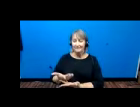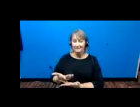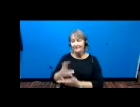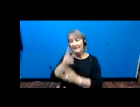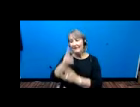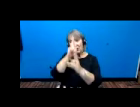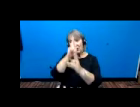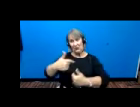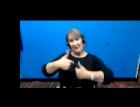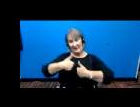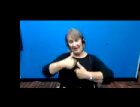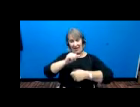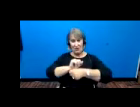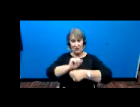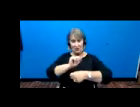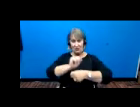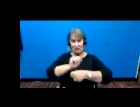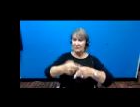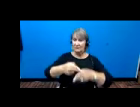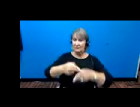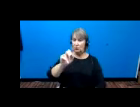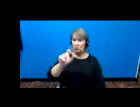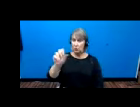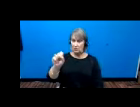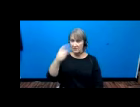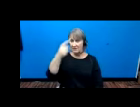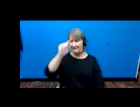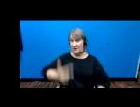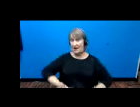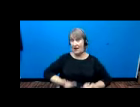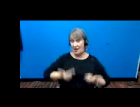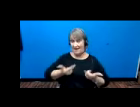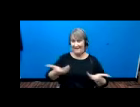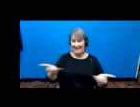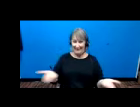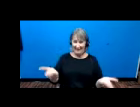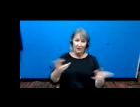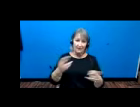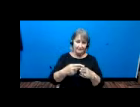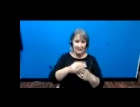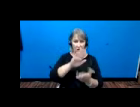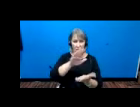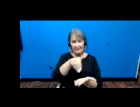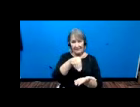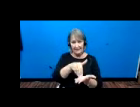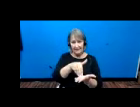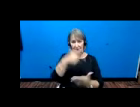for Life and director of Services and Education here at the Center for Innovation,